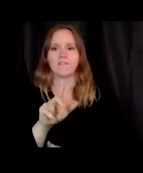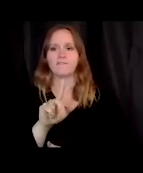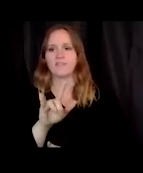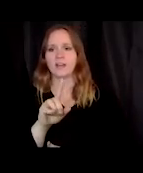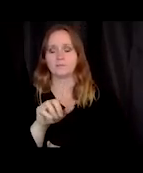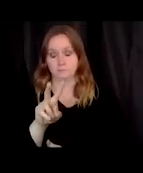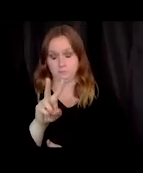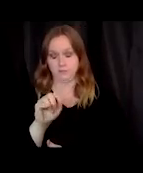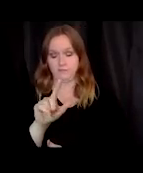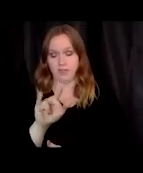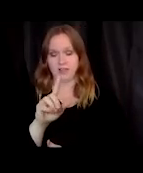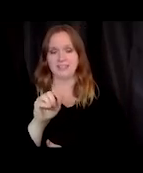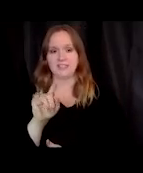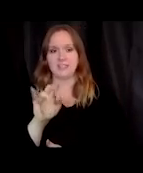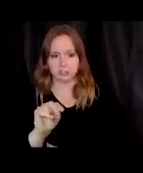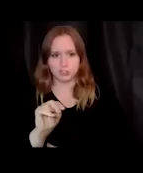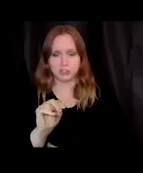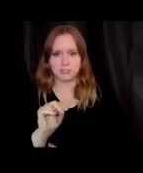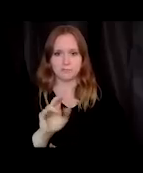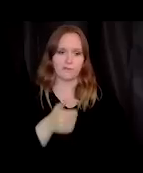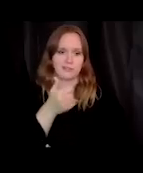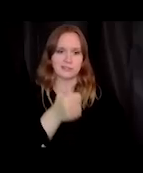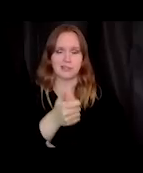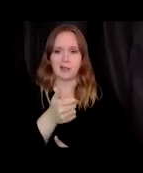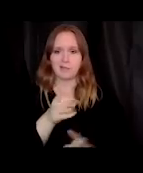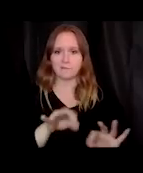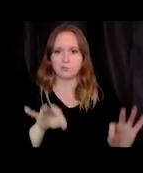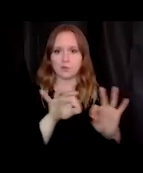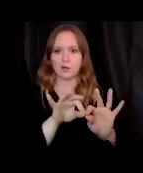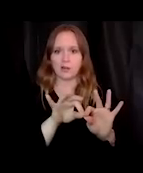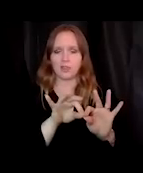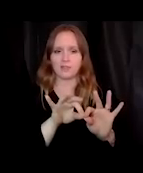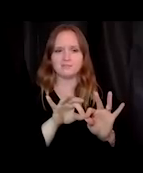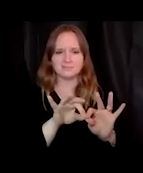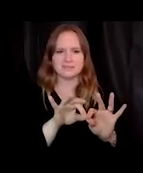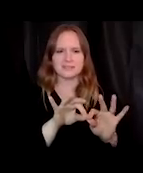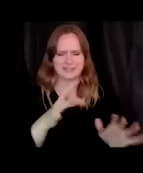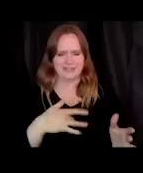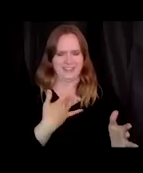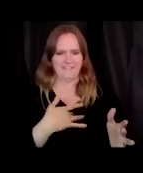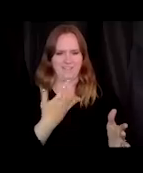that objects are very much a direct physical extension of identity.